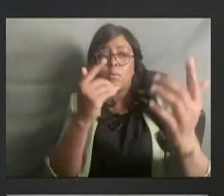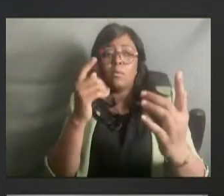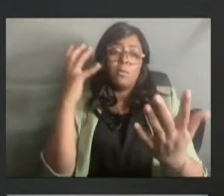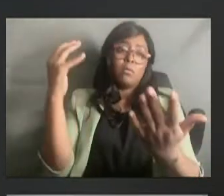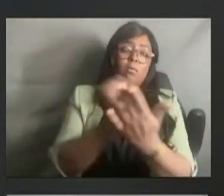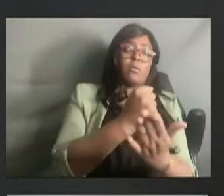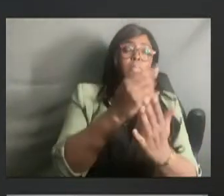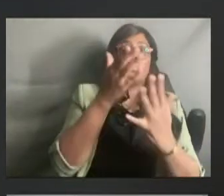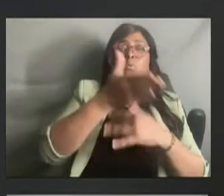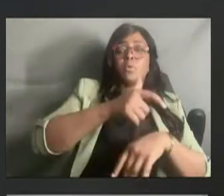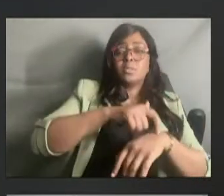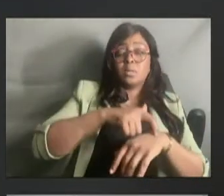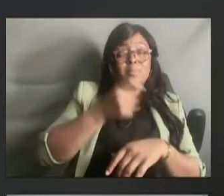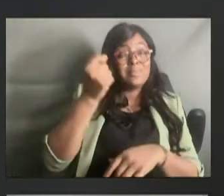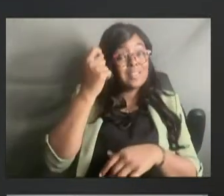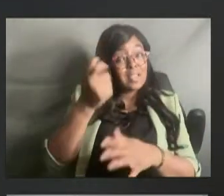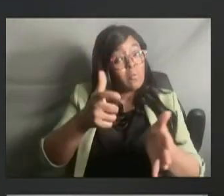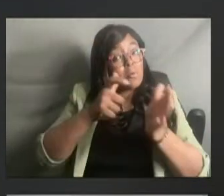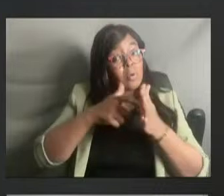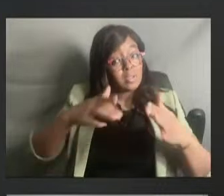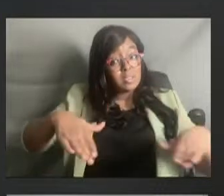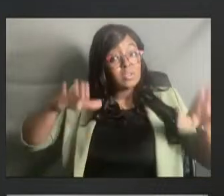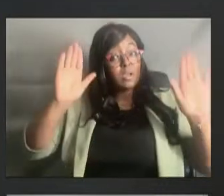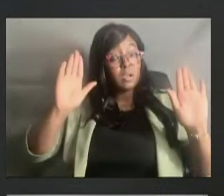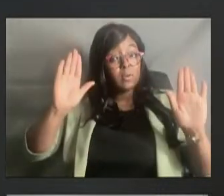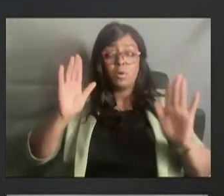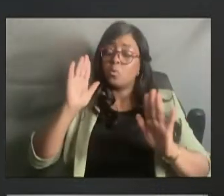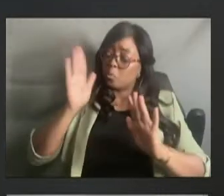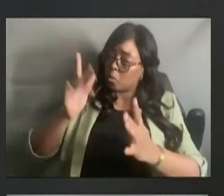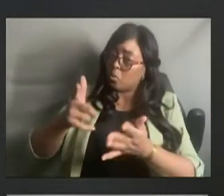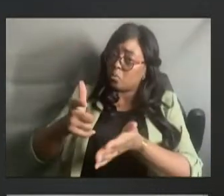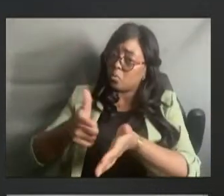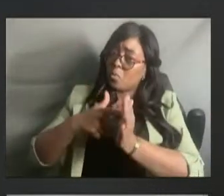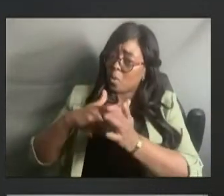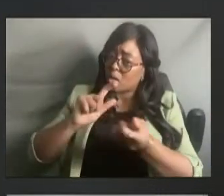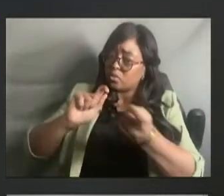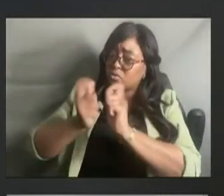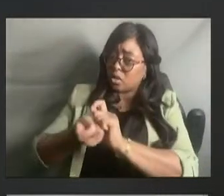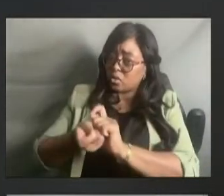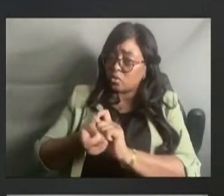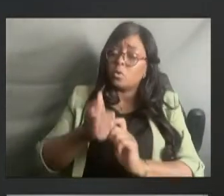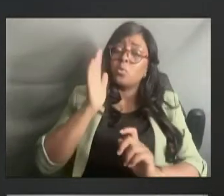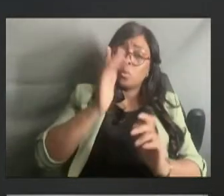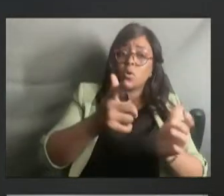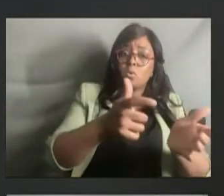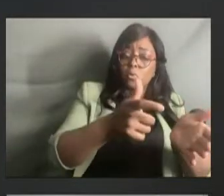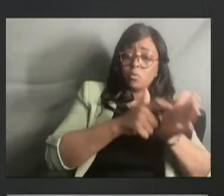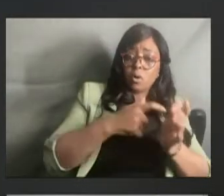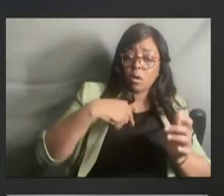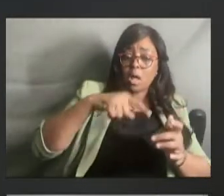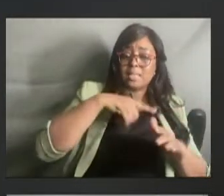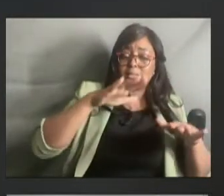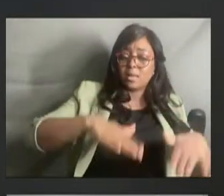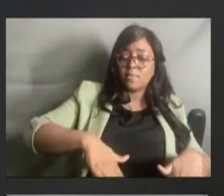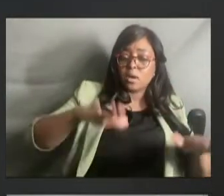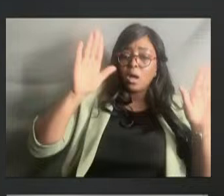and how we might get there over time. This will require